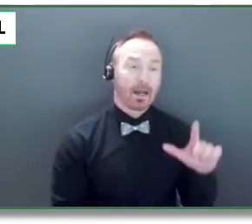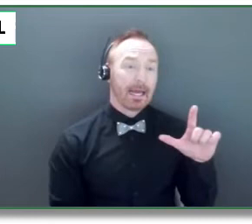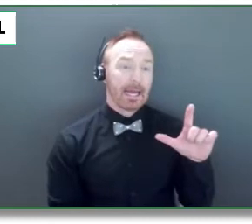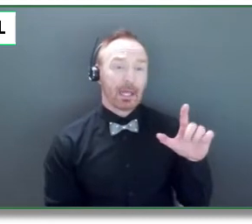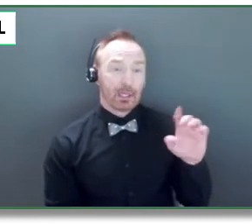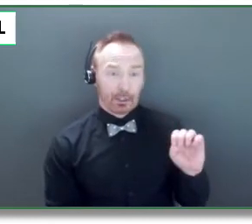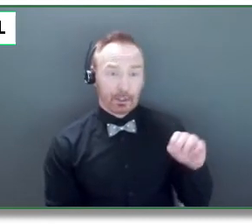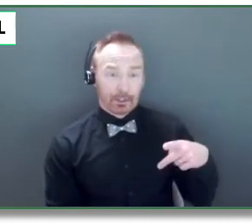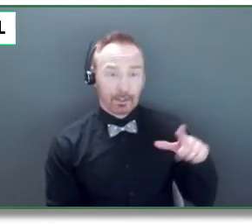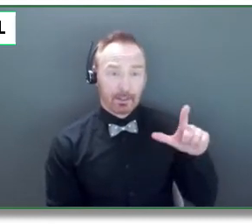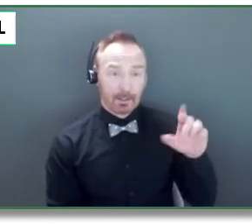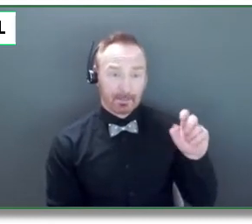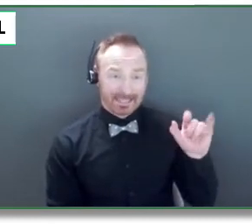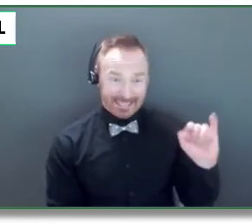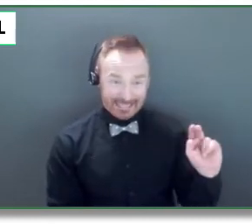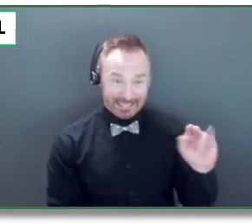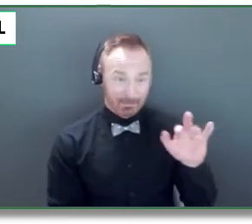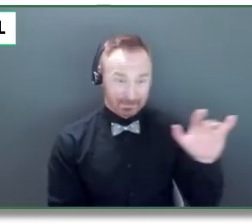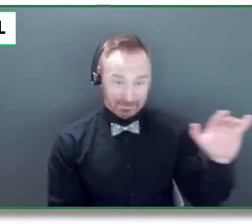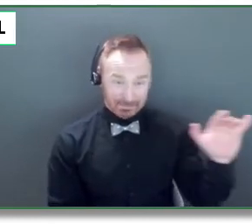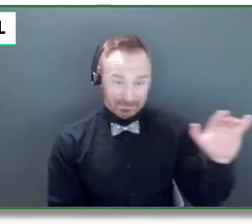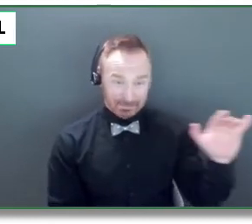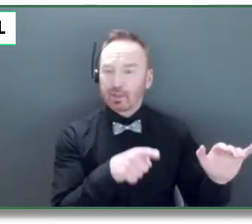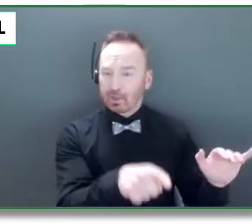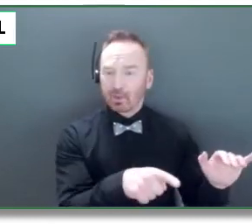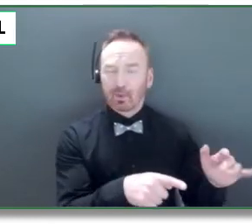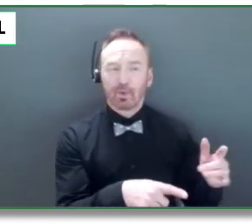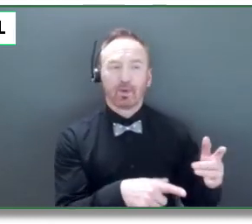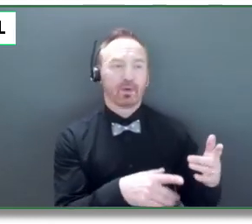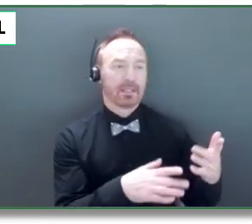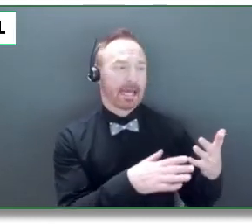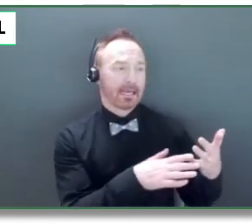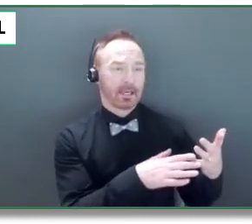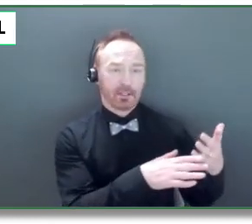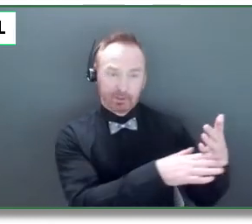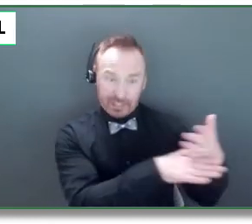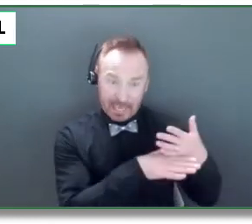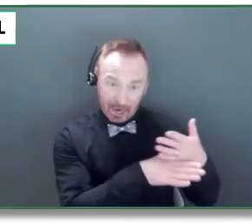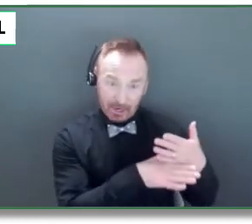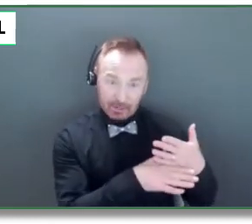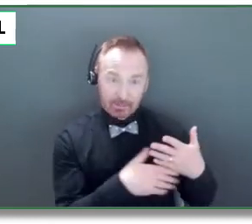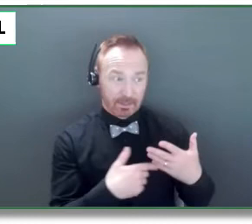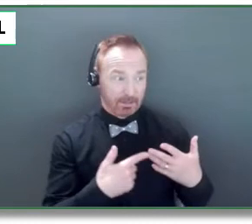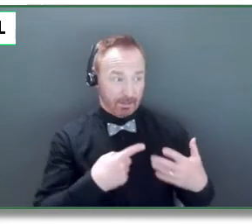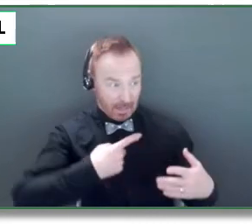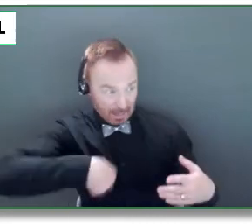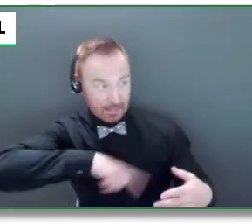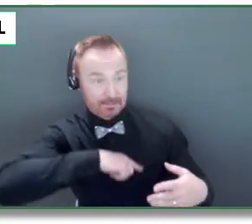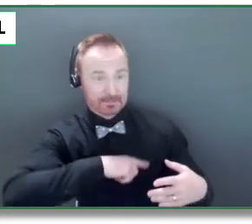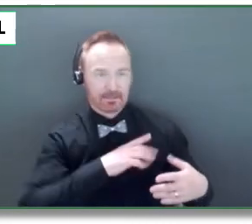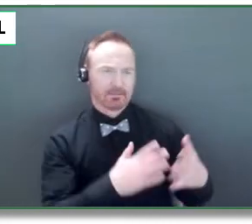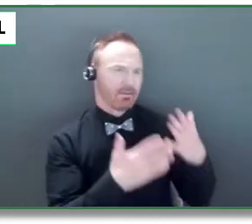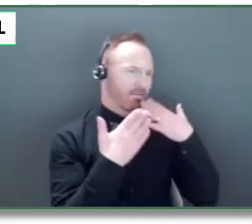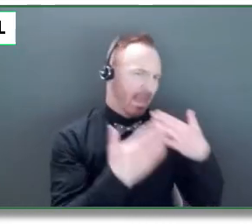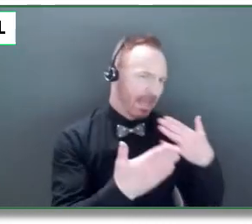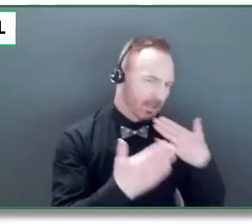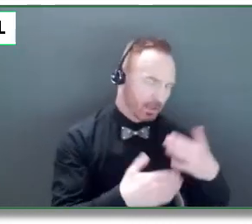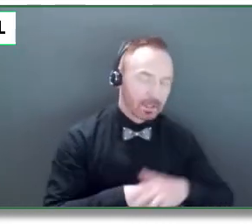Really great. So we're very grateful to you guys for putting that together and sharing it. Uh so one question came in from the